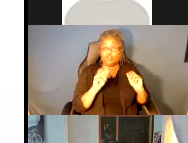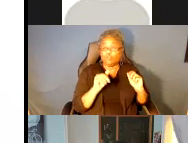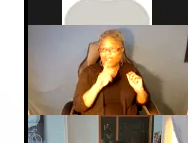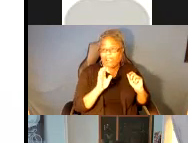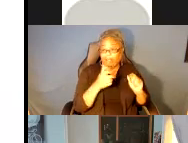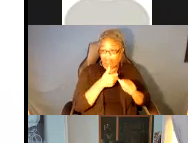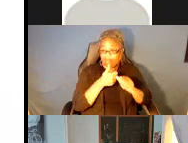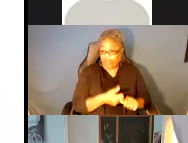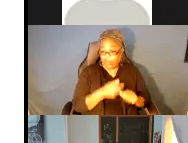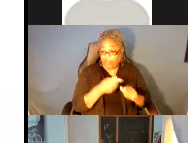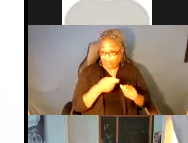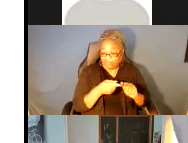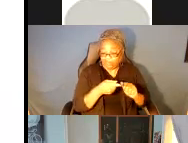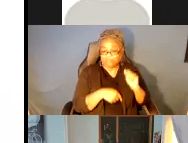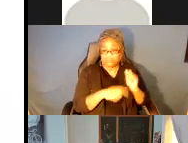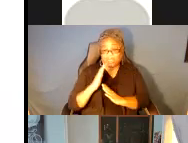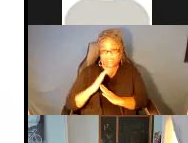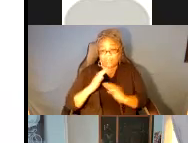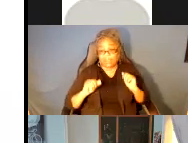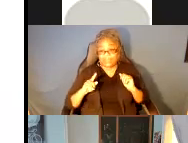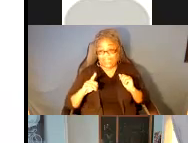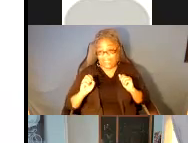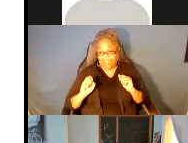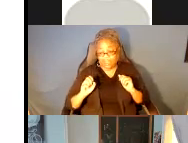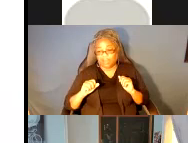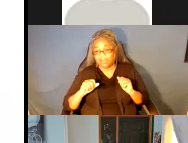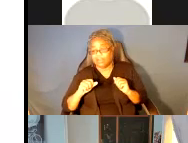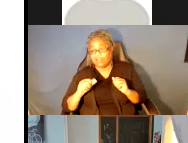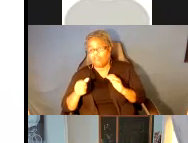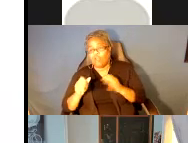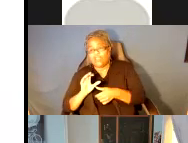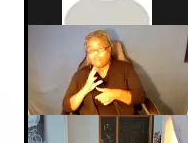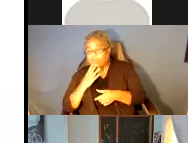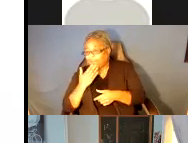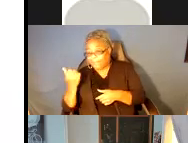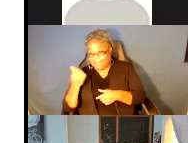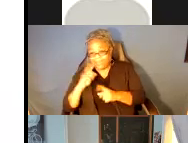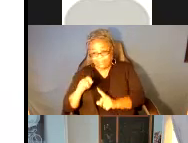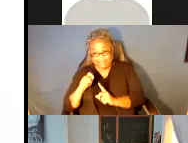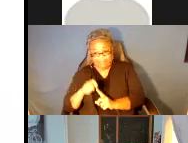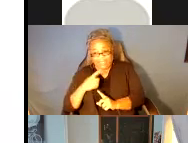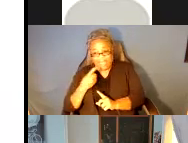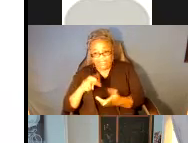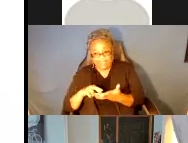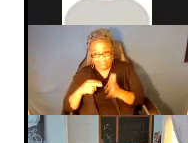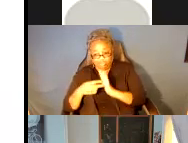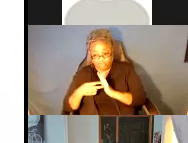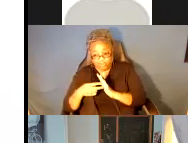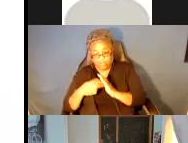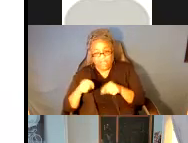that the criterion is addressed with robust specificity and intention, clear alignment with other criteria.